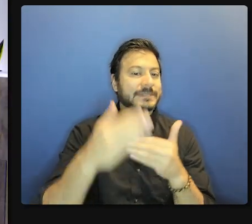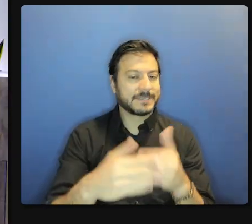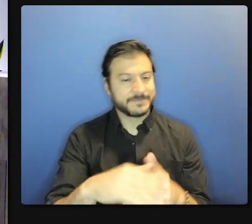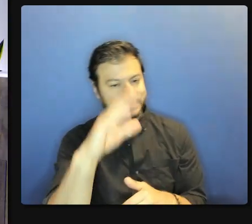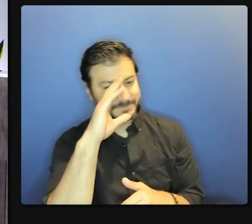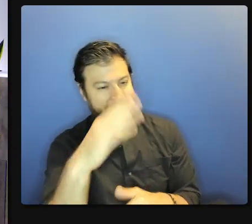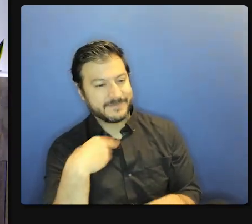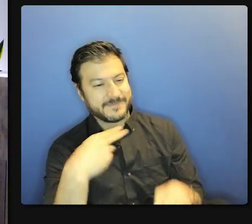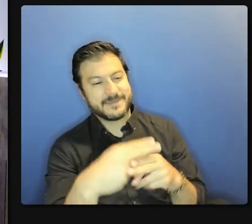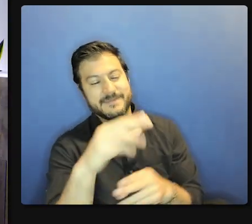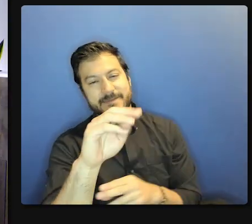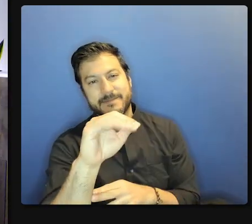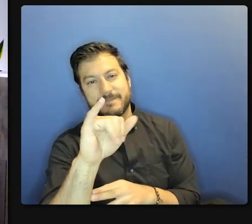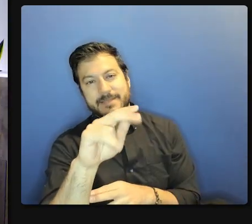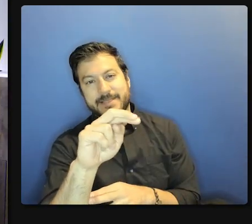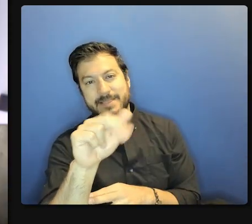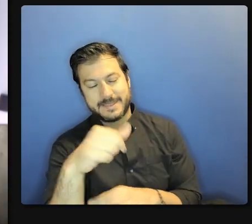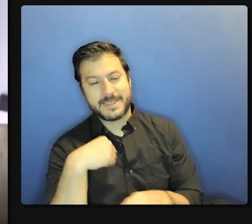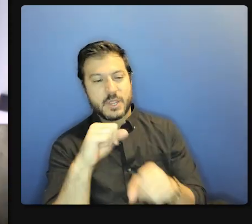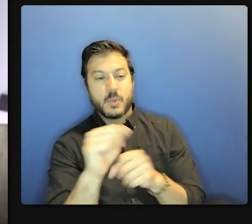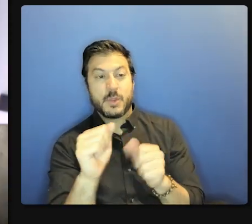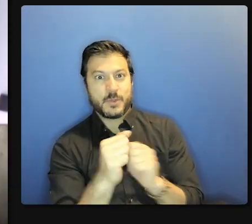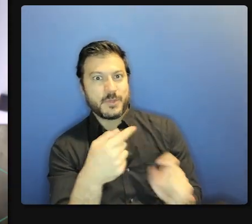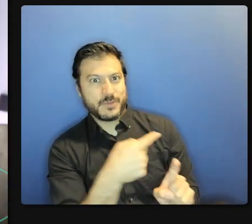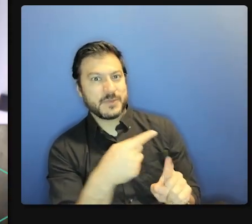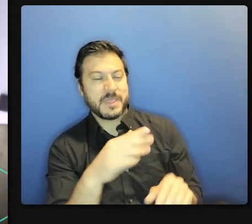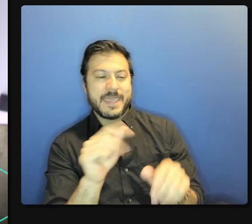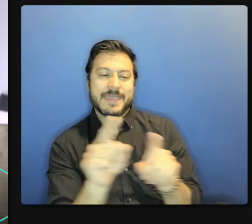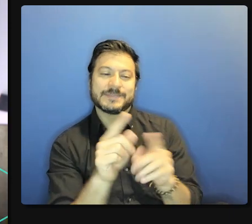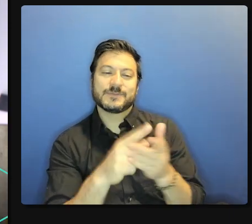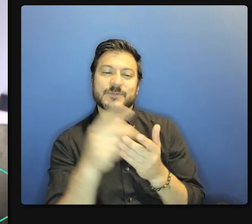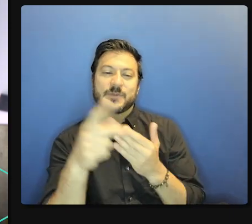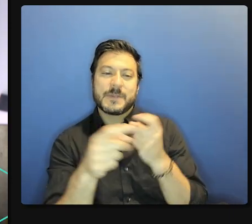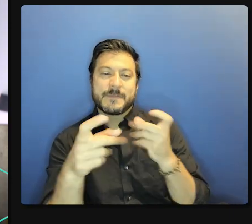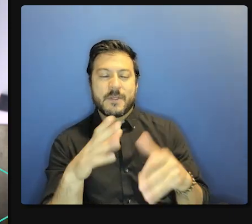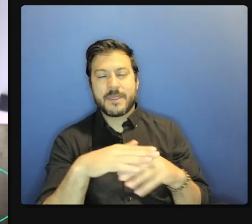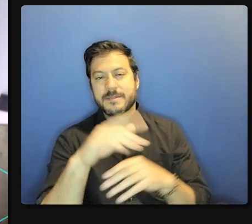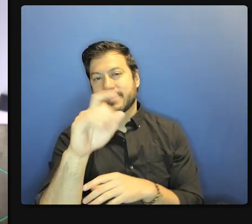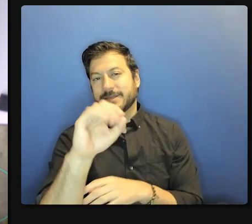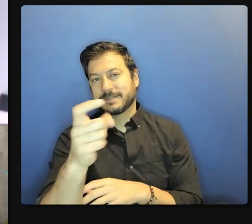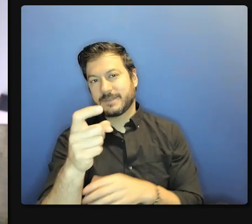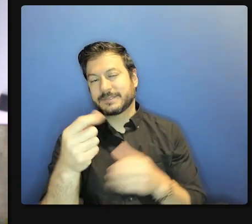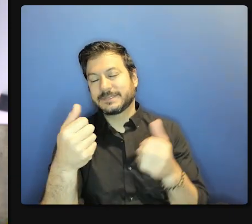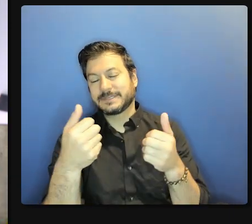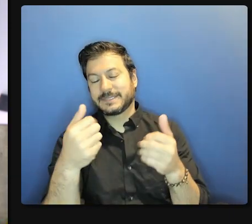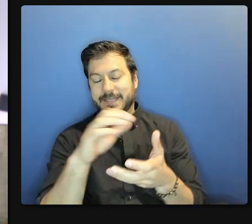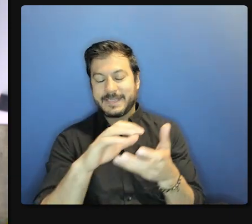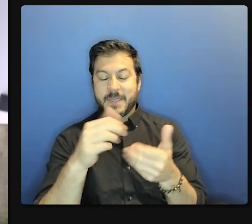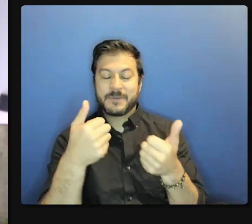[Milena] Hi, my name is Milena Gonzalez. I'm a program manager at Xbox Cloud Gaming on the Developer Experiences team.